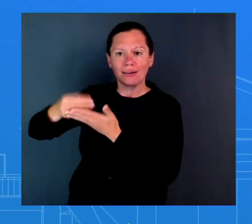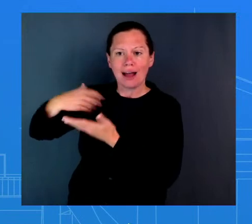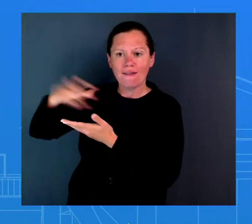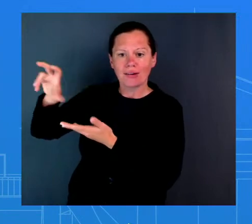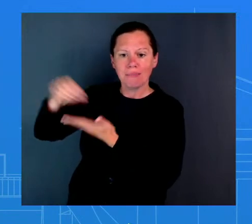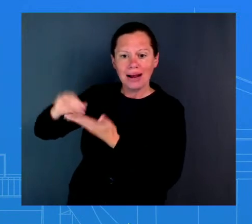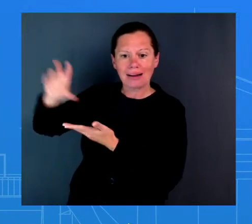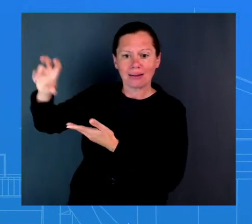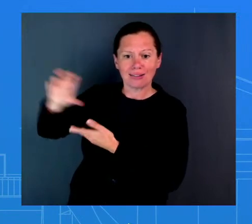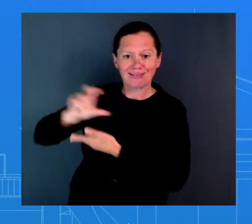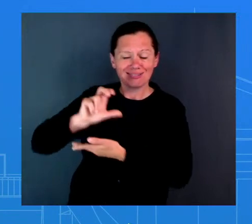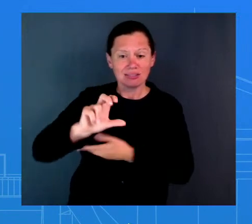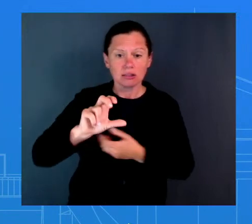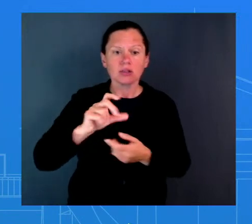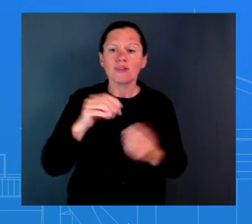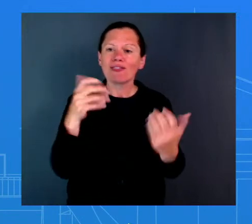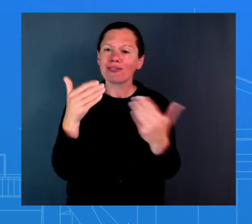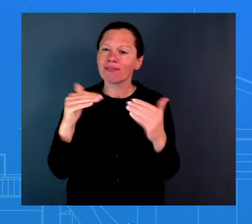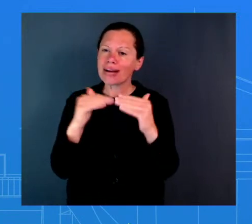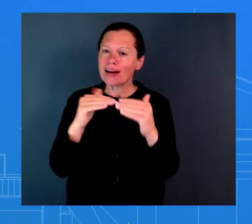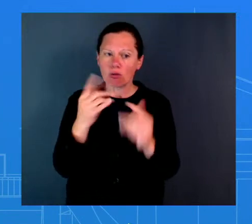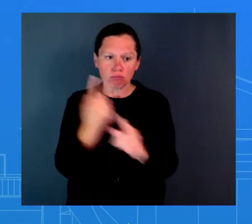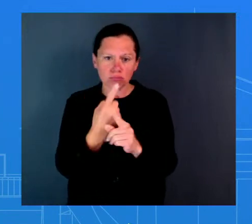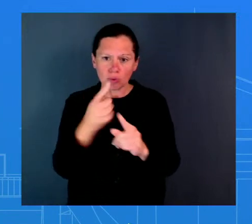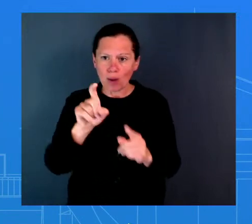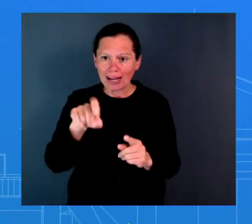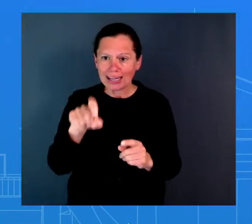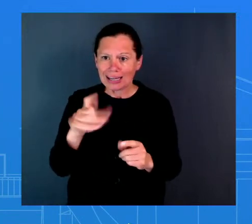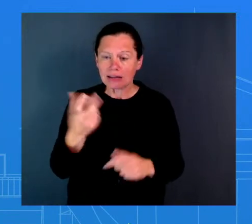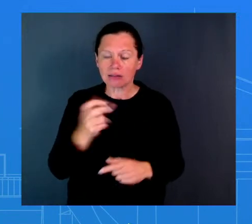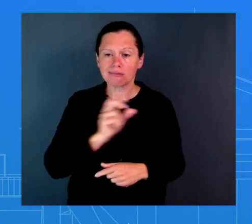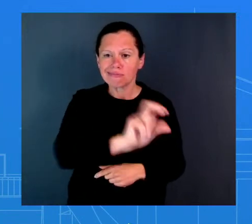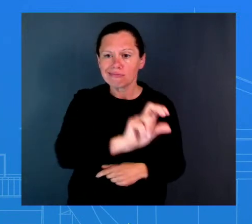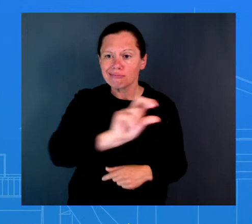and then in the range of 10-or-so billion dollars